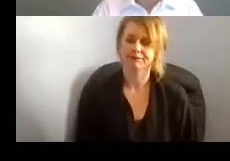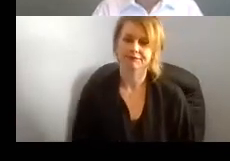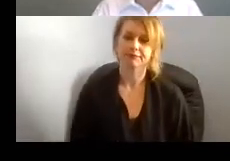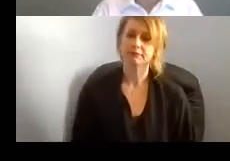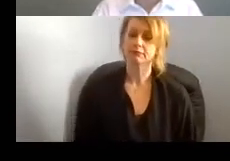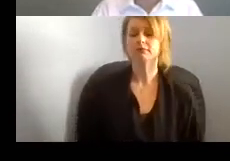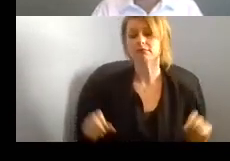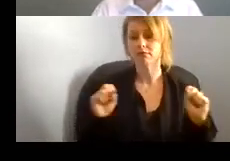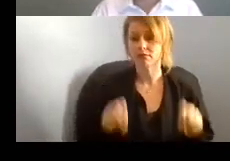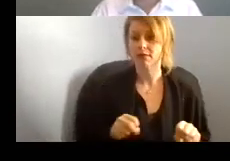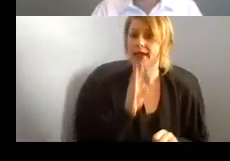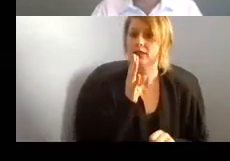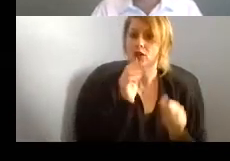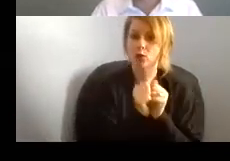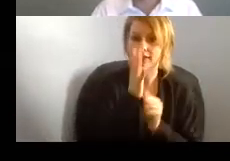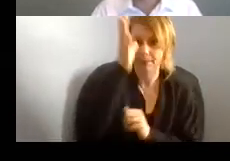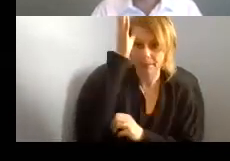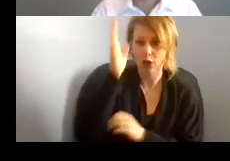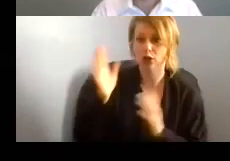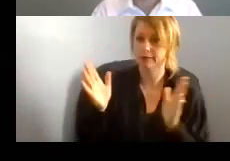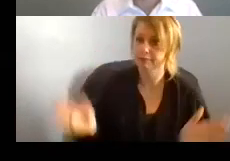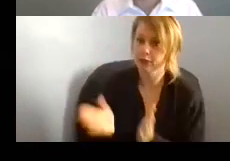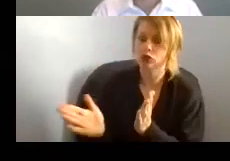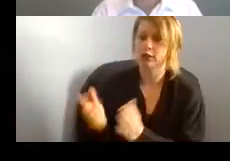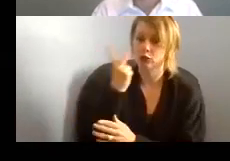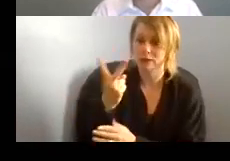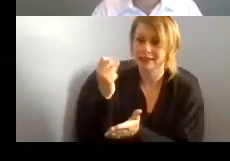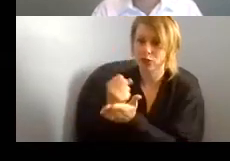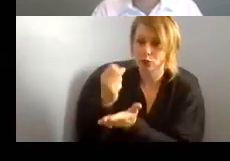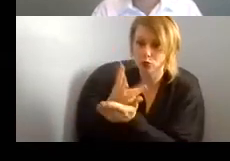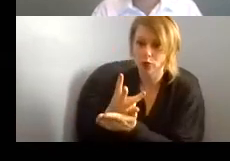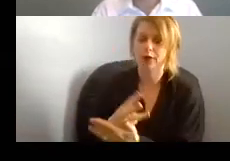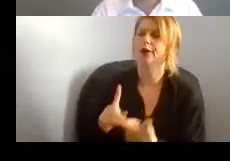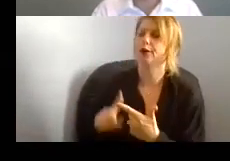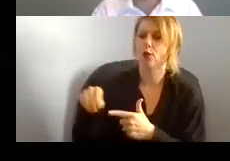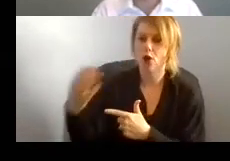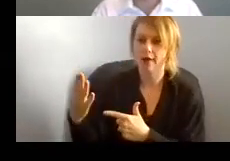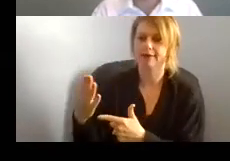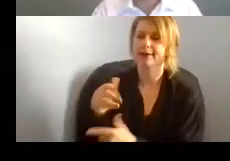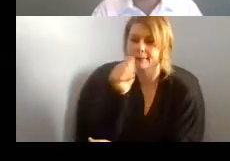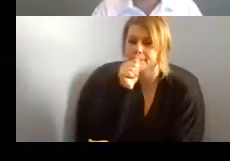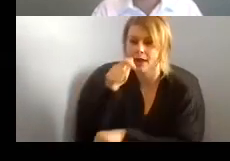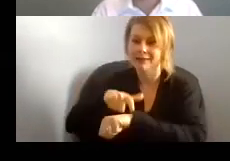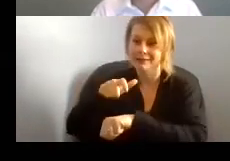or counselor or nurse outside of class. And offer private time to talk about thoughts, feelings, and concerns with the teacher.